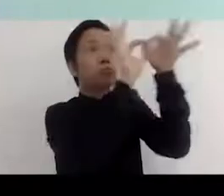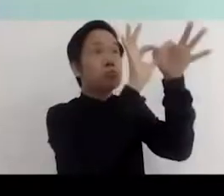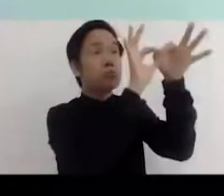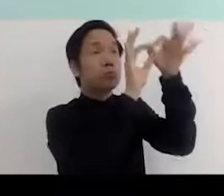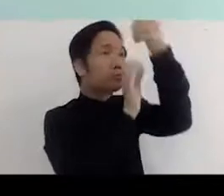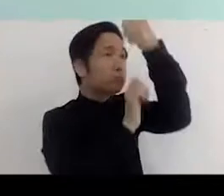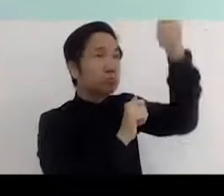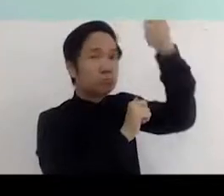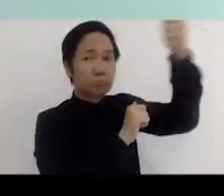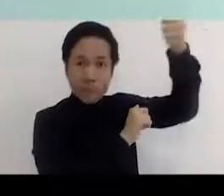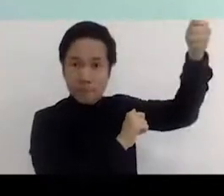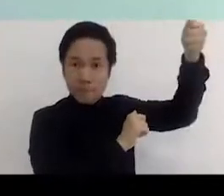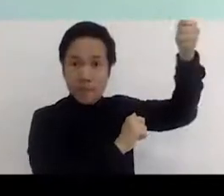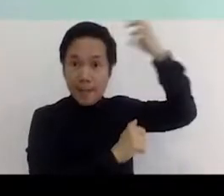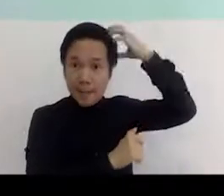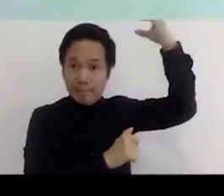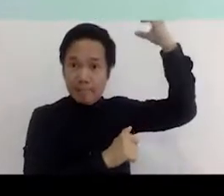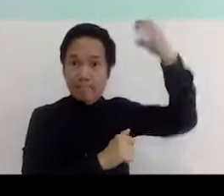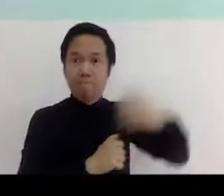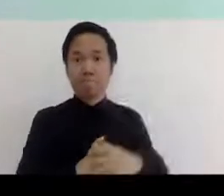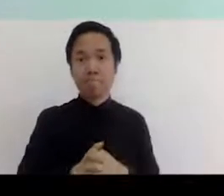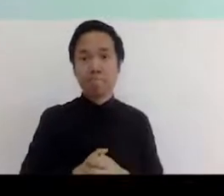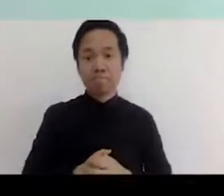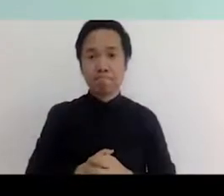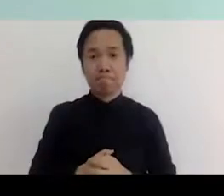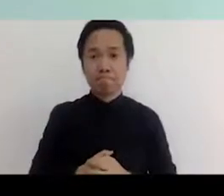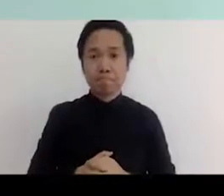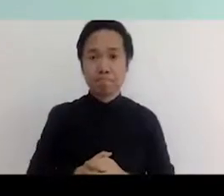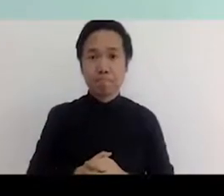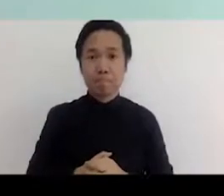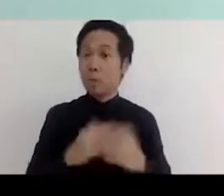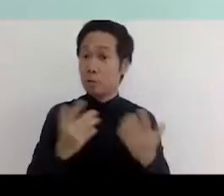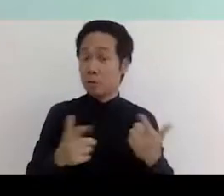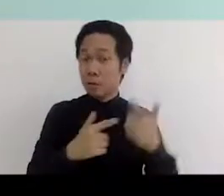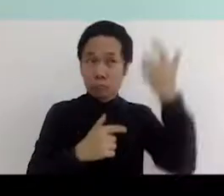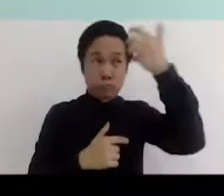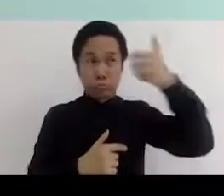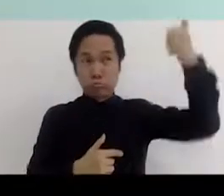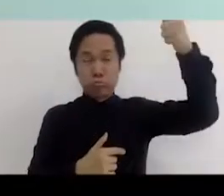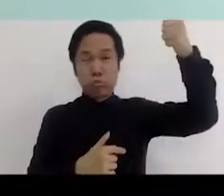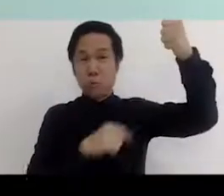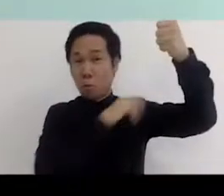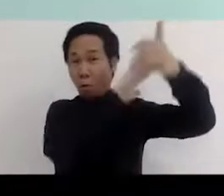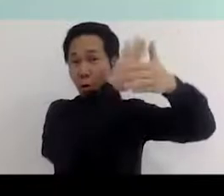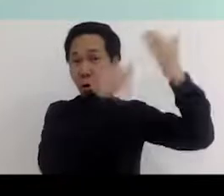so that the things that were being said there and those are being supported and practiced